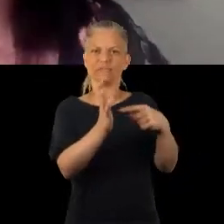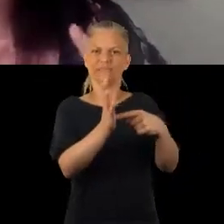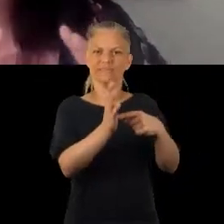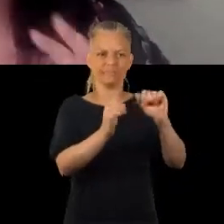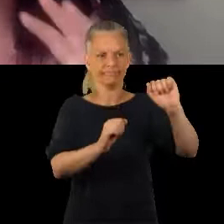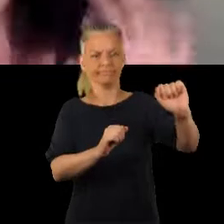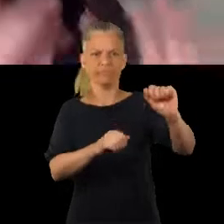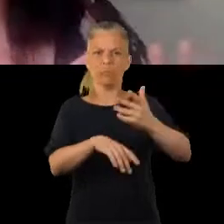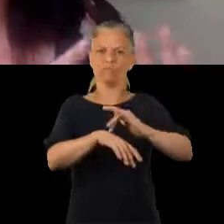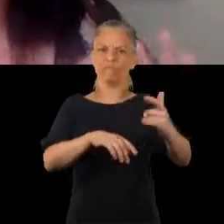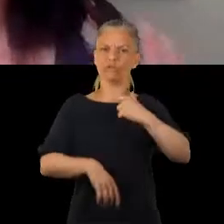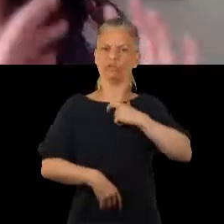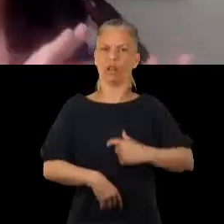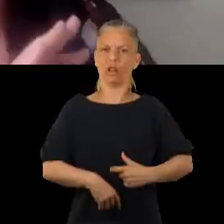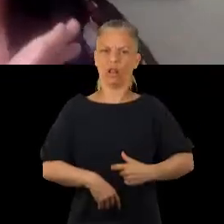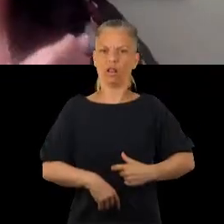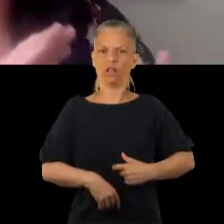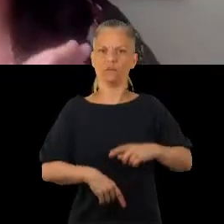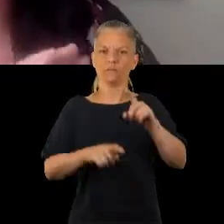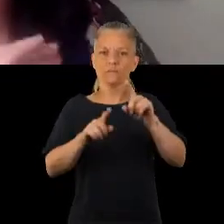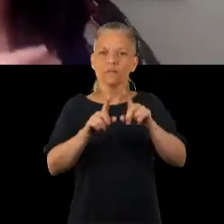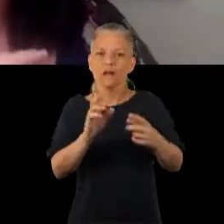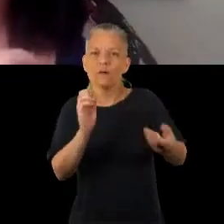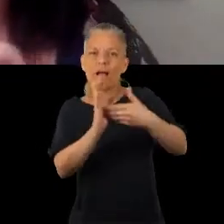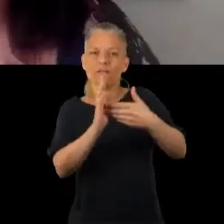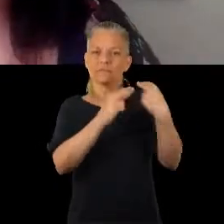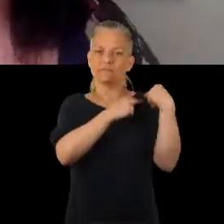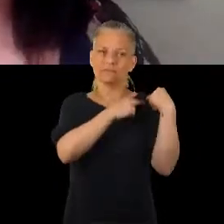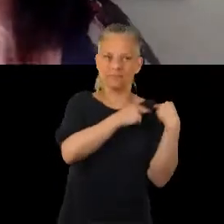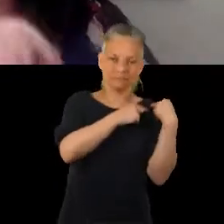a lot of. What we’ve seen in England is there’s a lot of misunderstanding about people being able